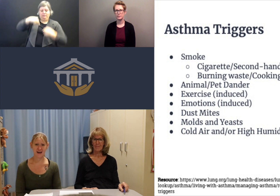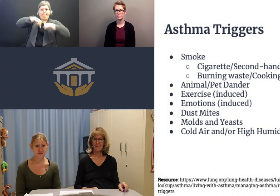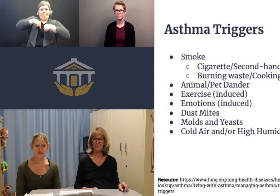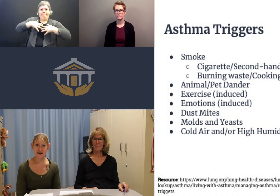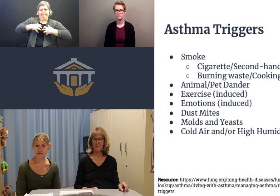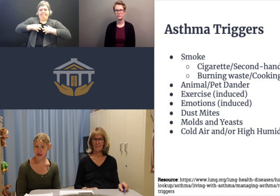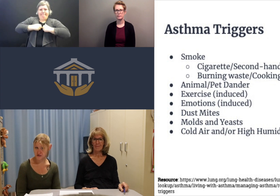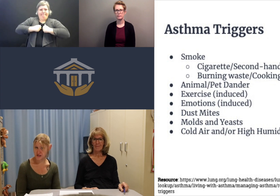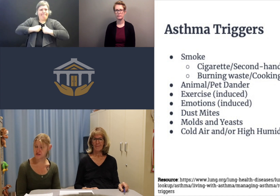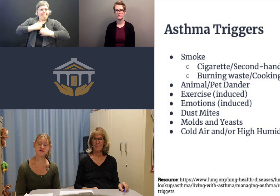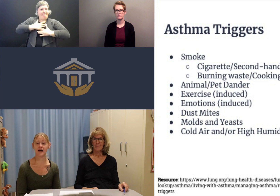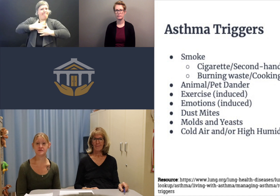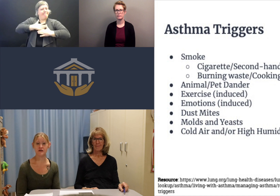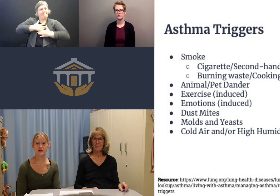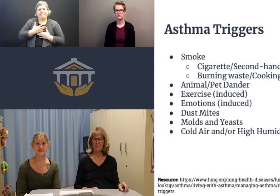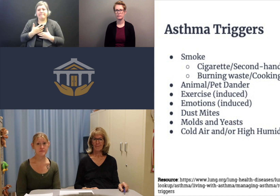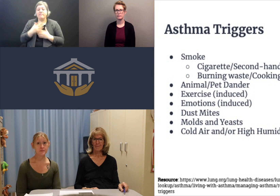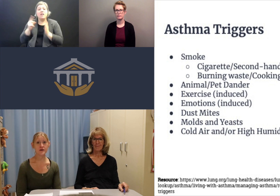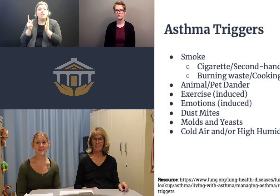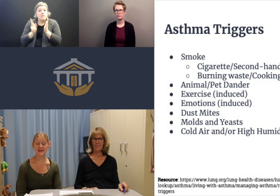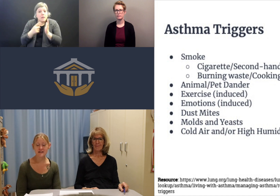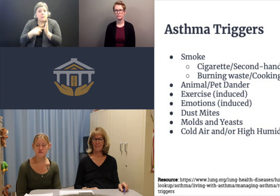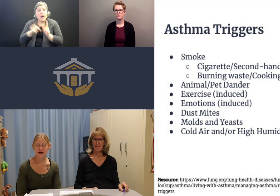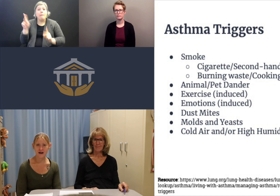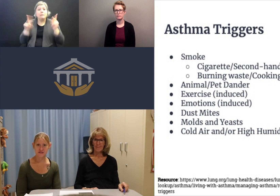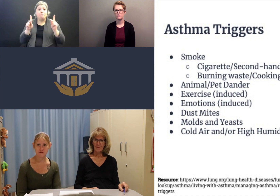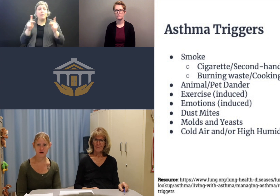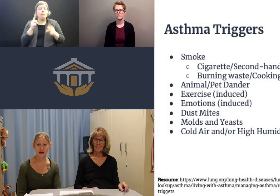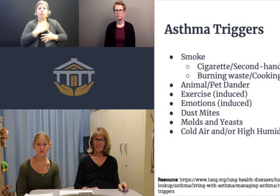Exercise. There's exercise induced asthma. Some people can't handle that constant workout. Well,